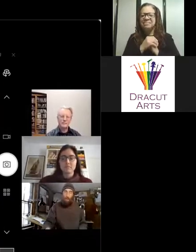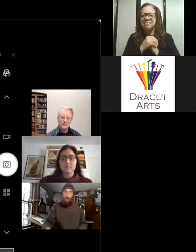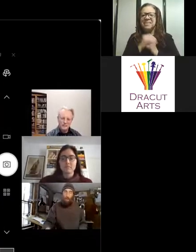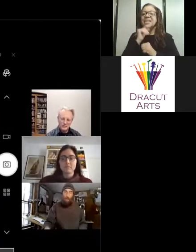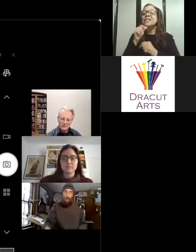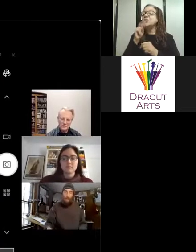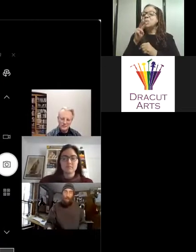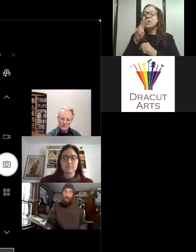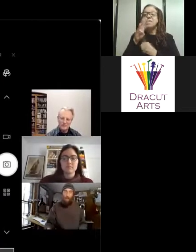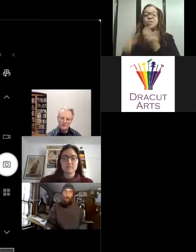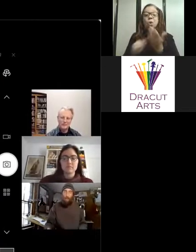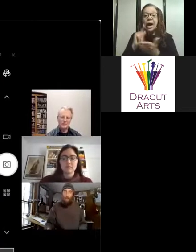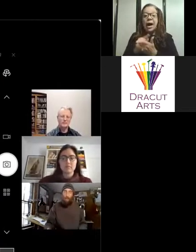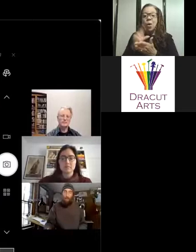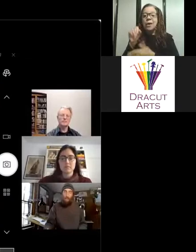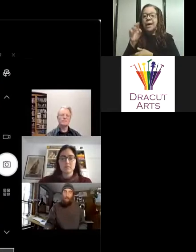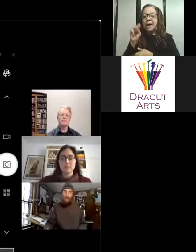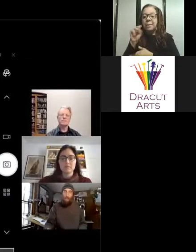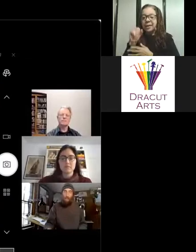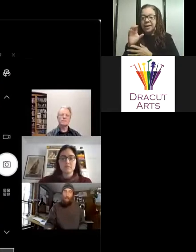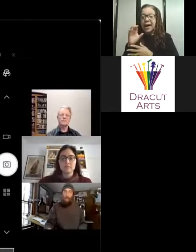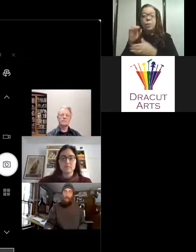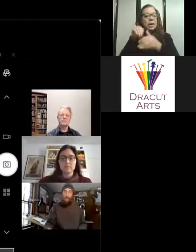comics was, I would always always come in without any plan, I have to